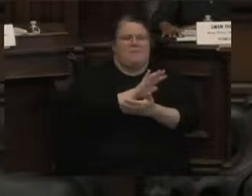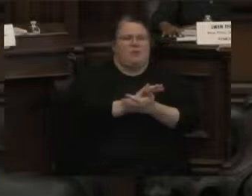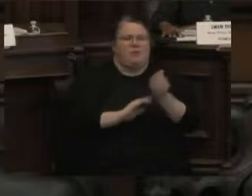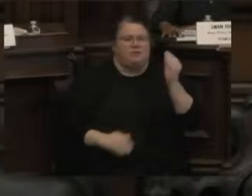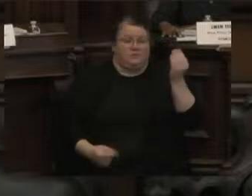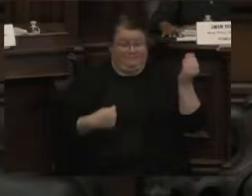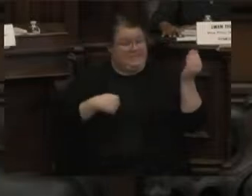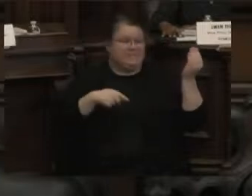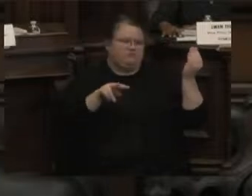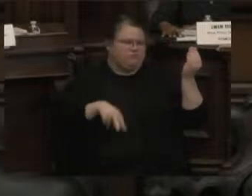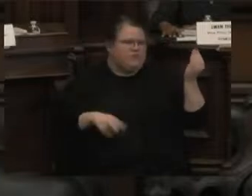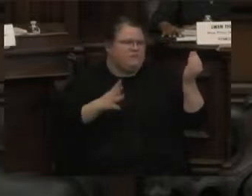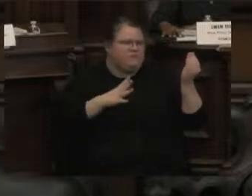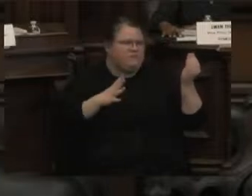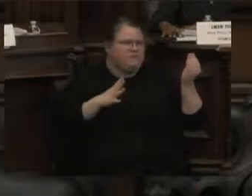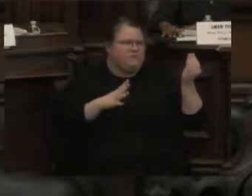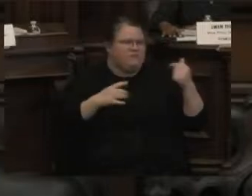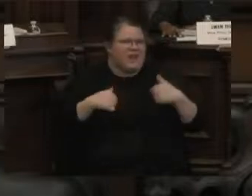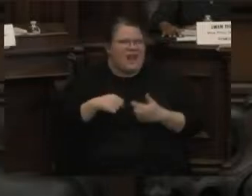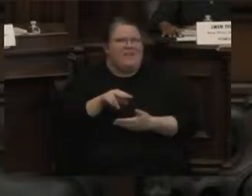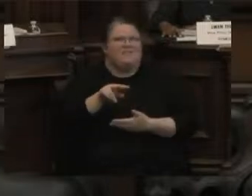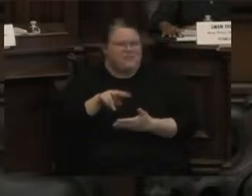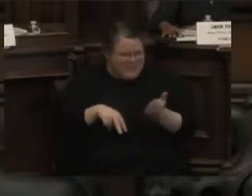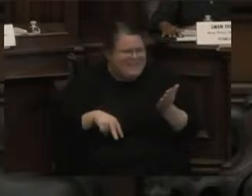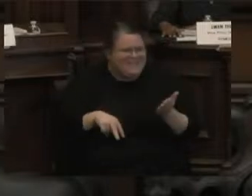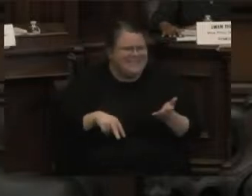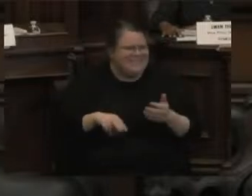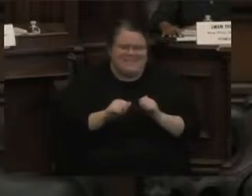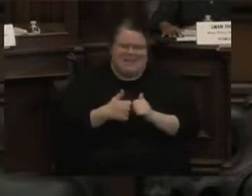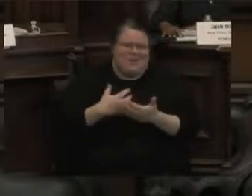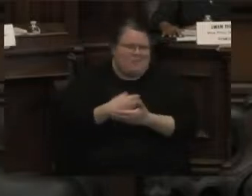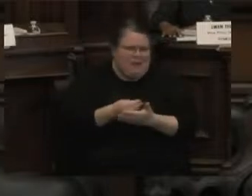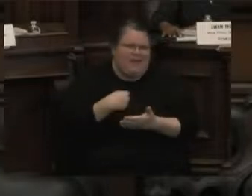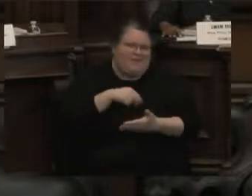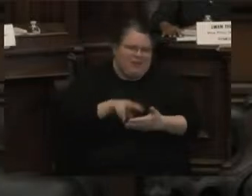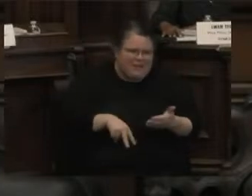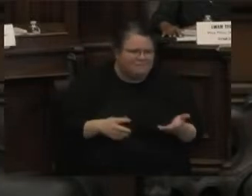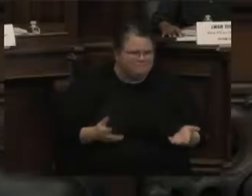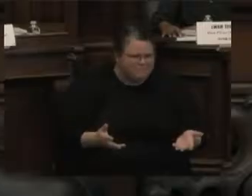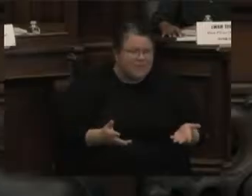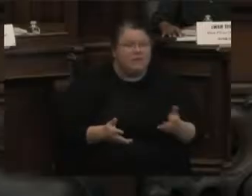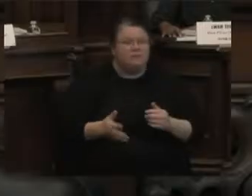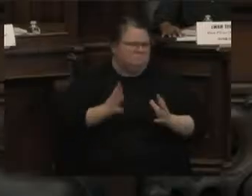consideration of, say, when you do a public explainer. Because